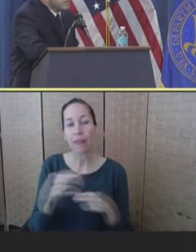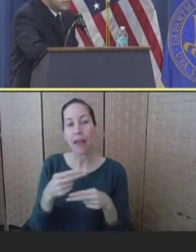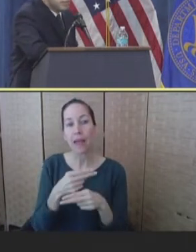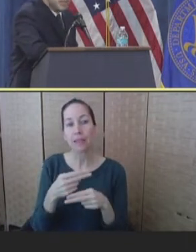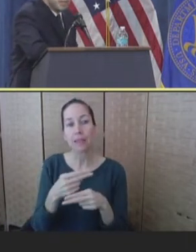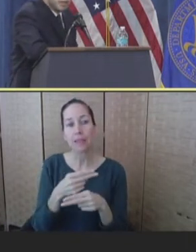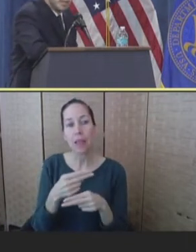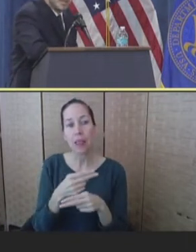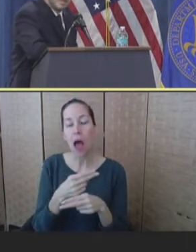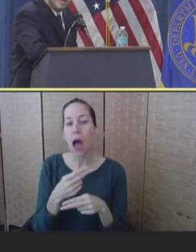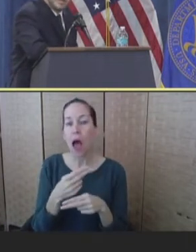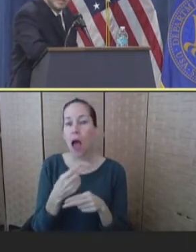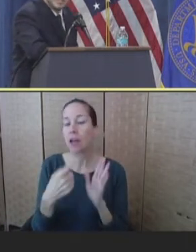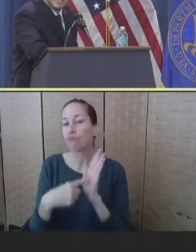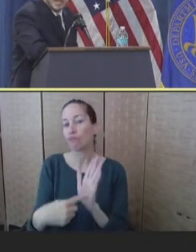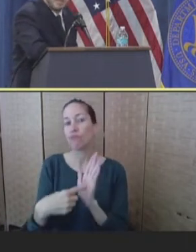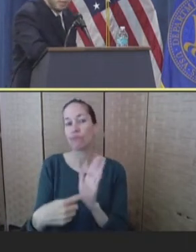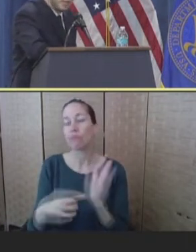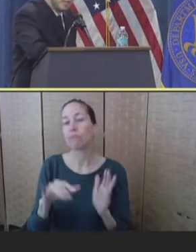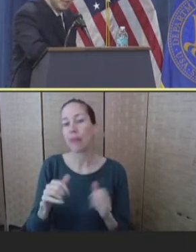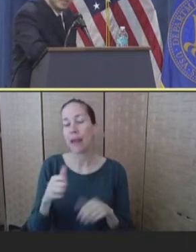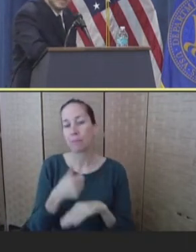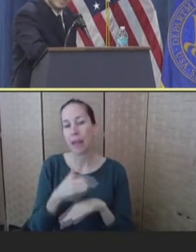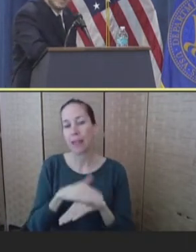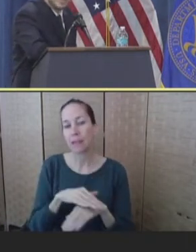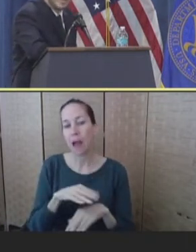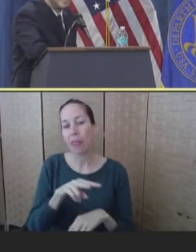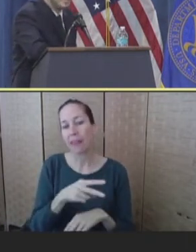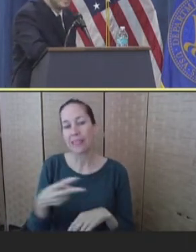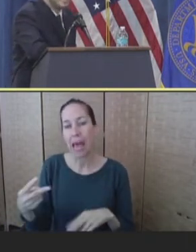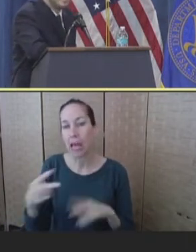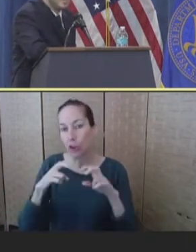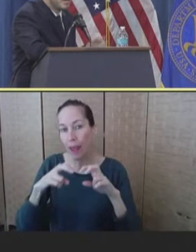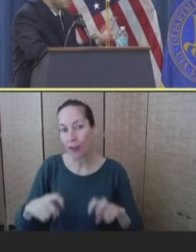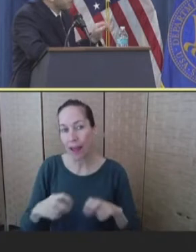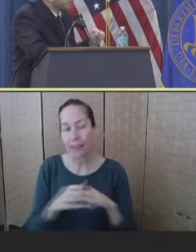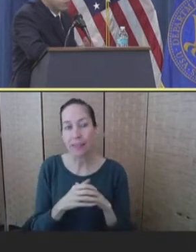This is based on a secondary analysis attempt to event analysis that is not as rigorous